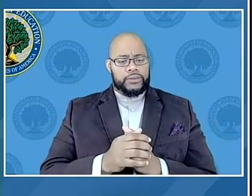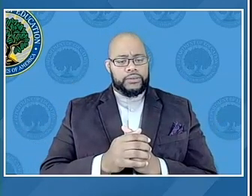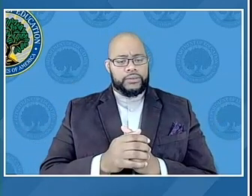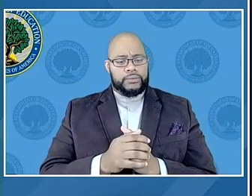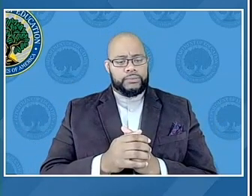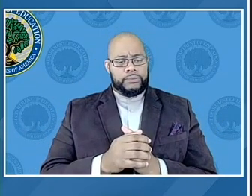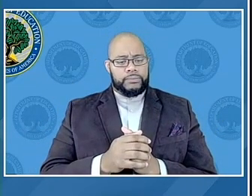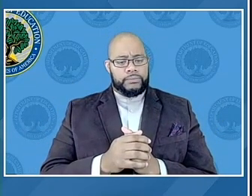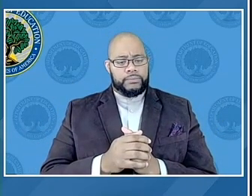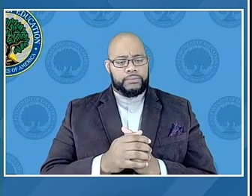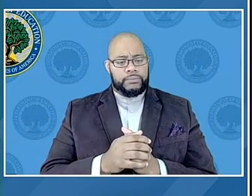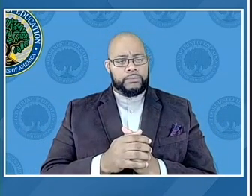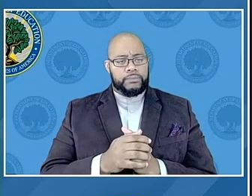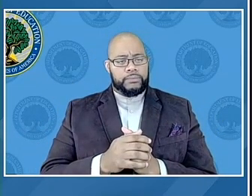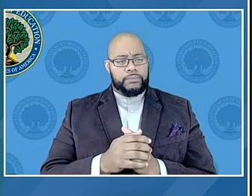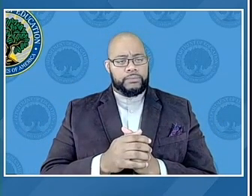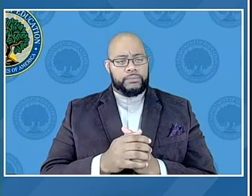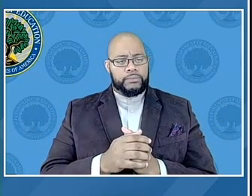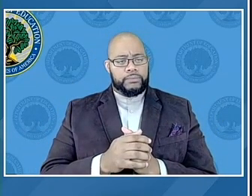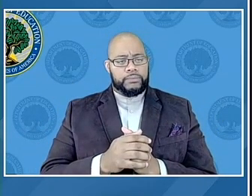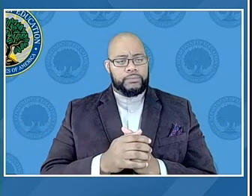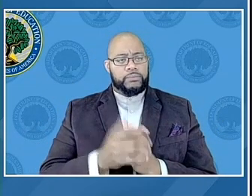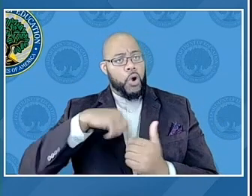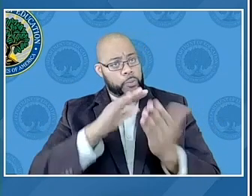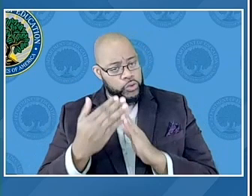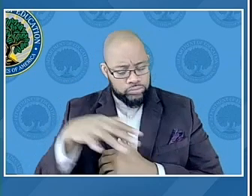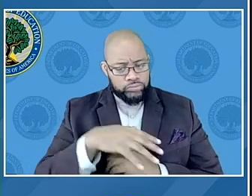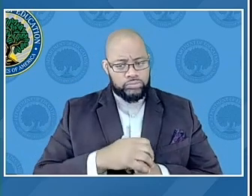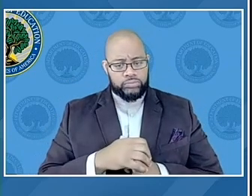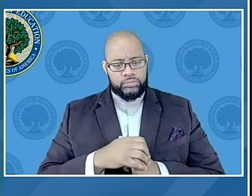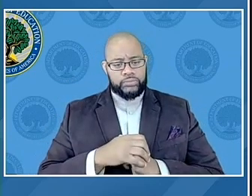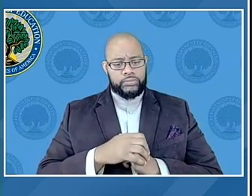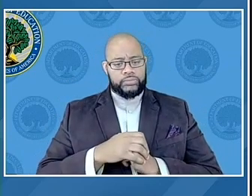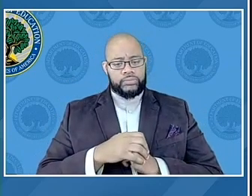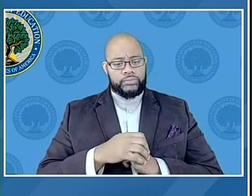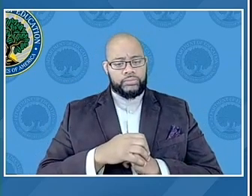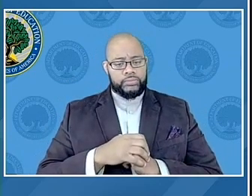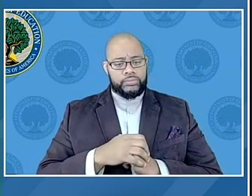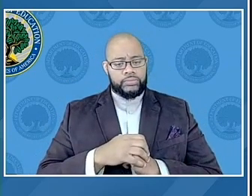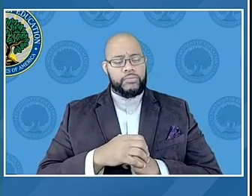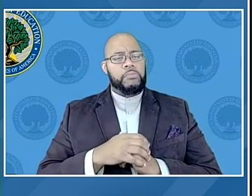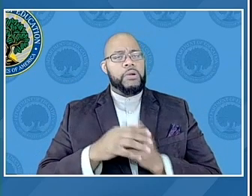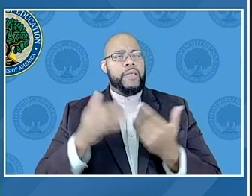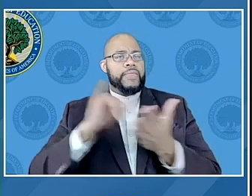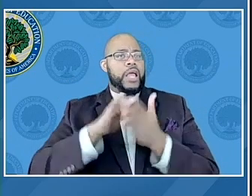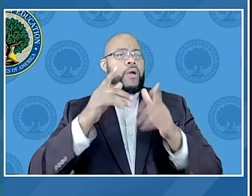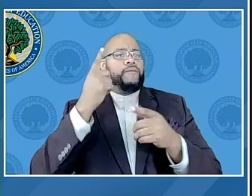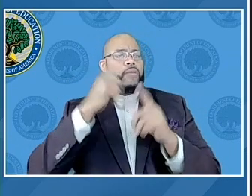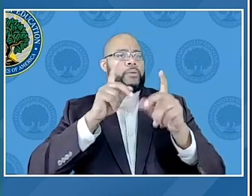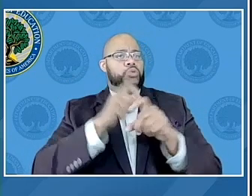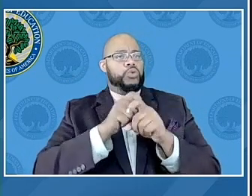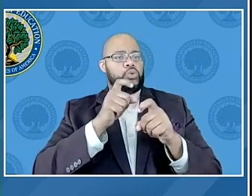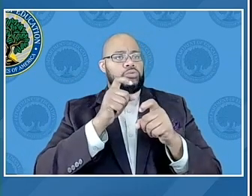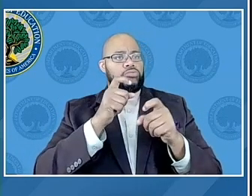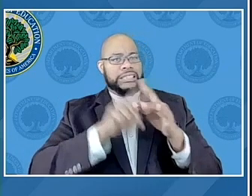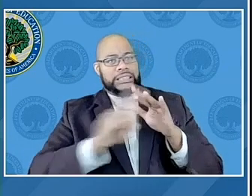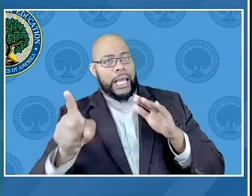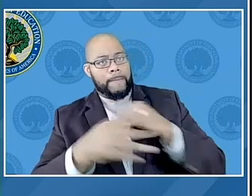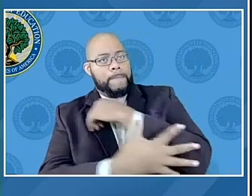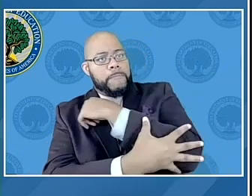communities. It is a way to get people out of poverty. It is a way for the Government